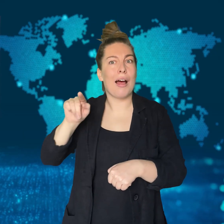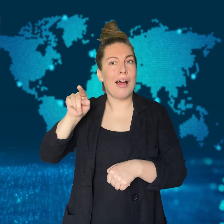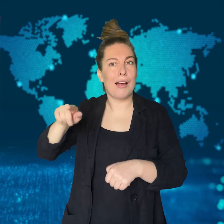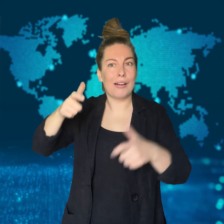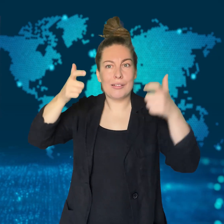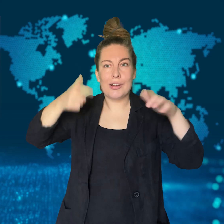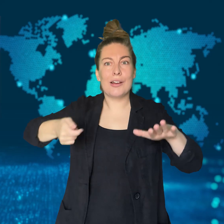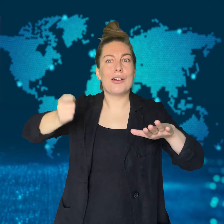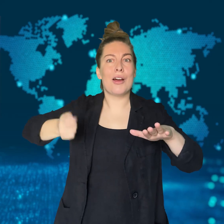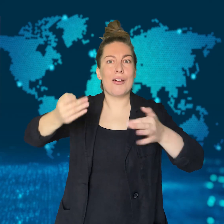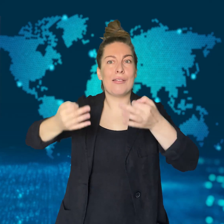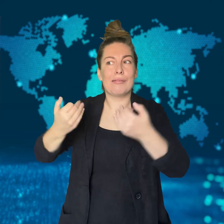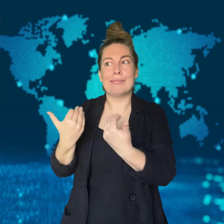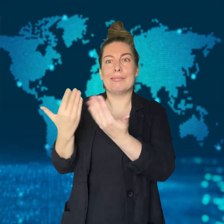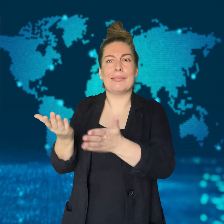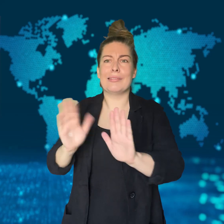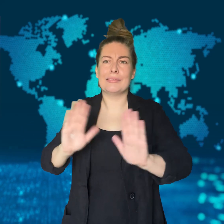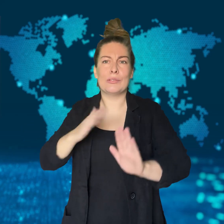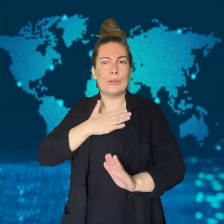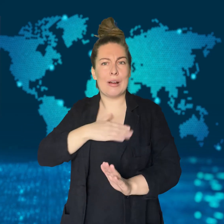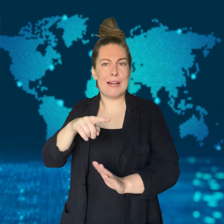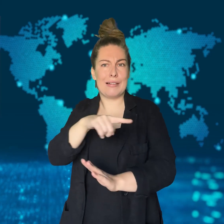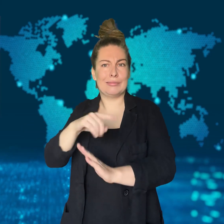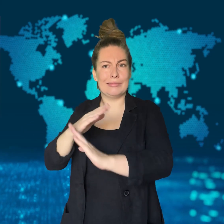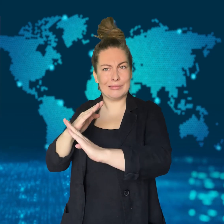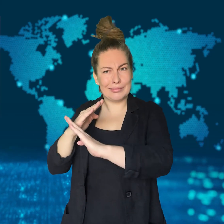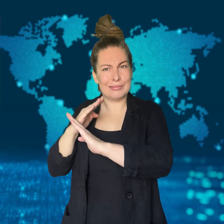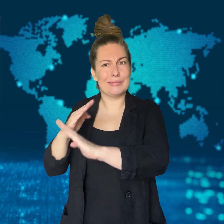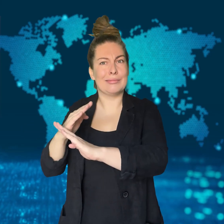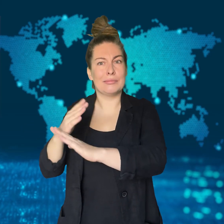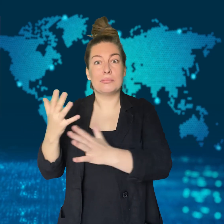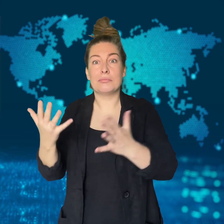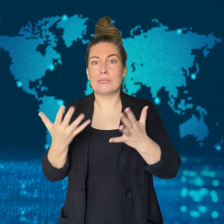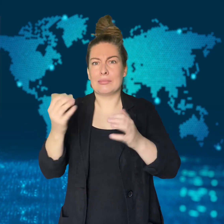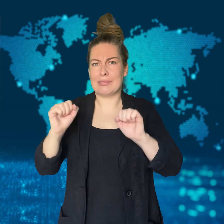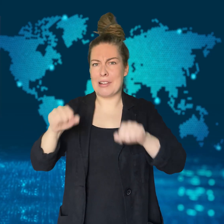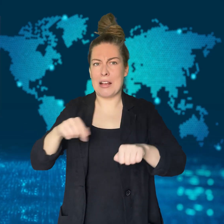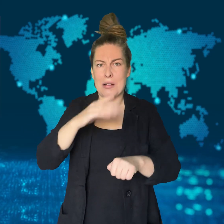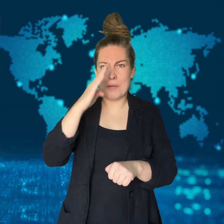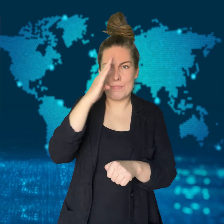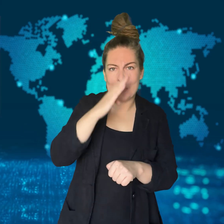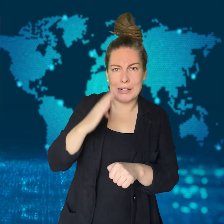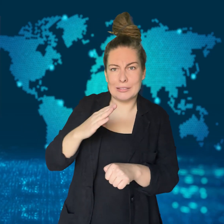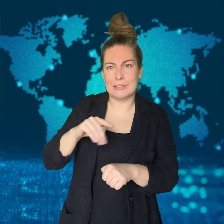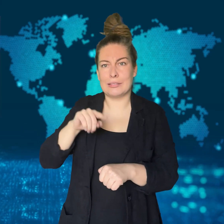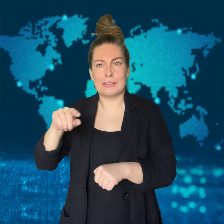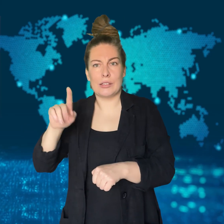the case was a threat to Brazil's sovereignty.